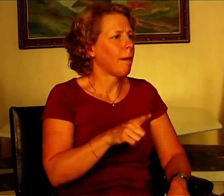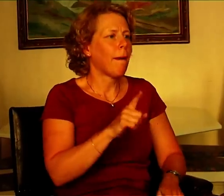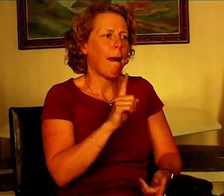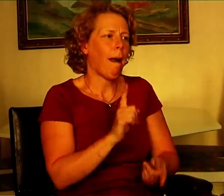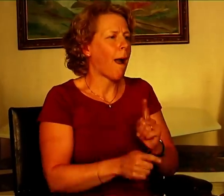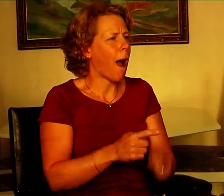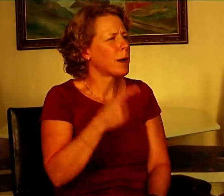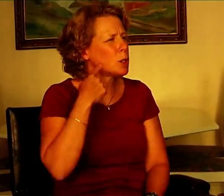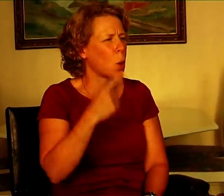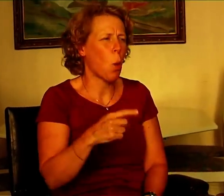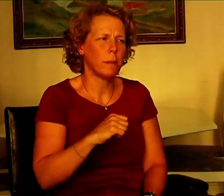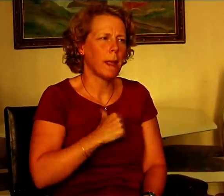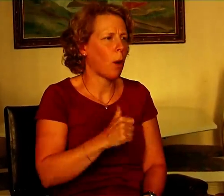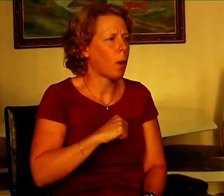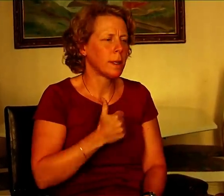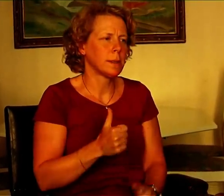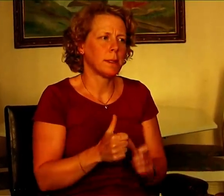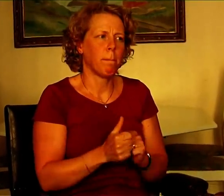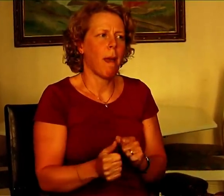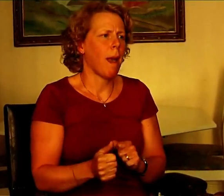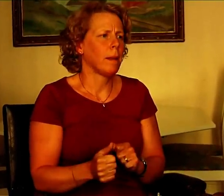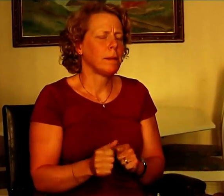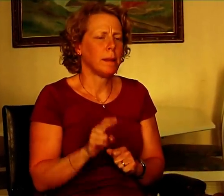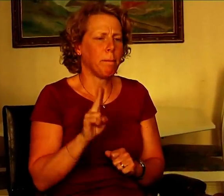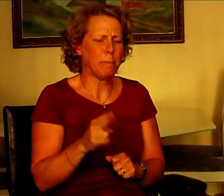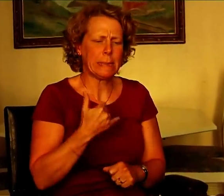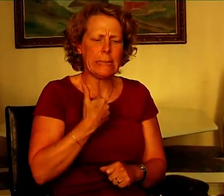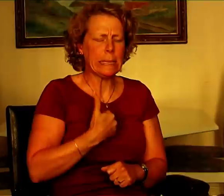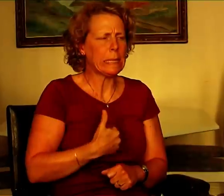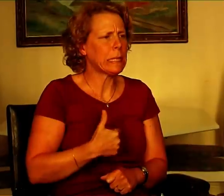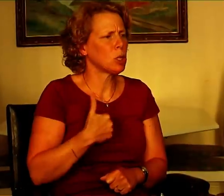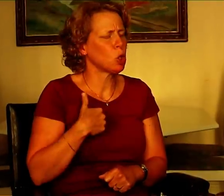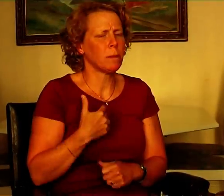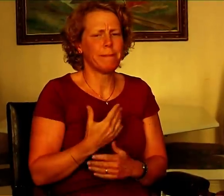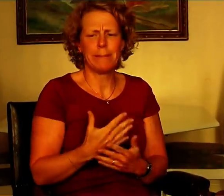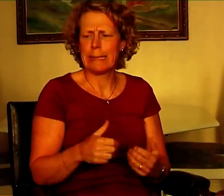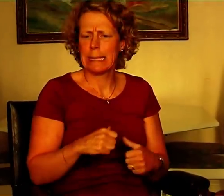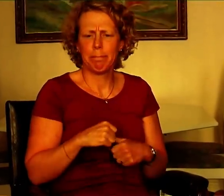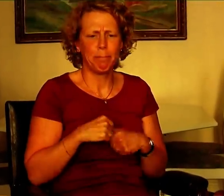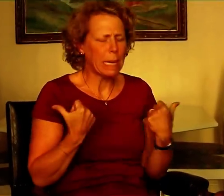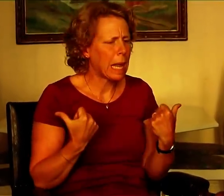It might sound egoistic, but deep down I wasn't ready-